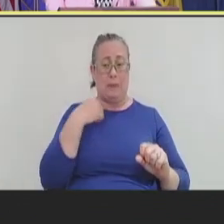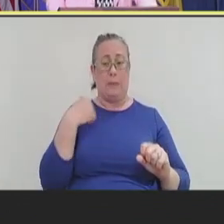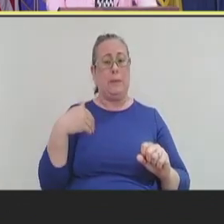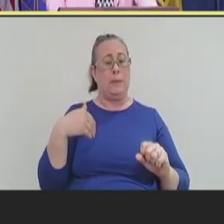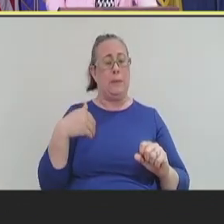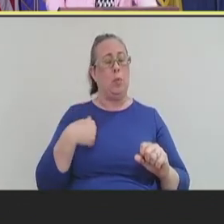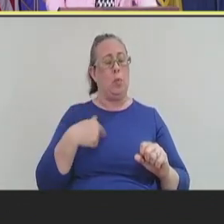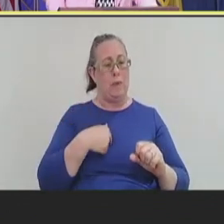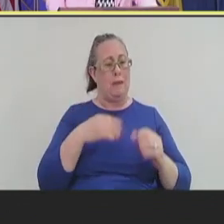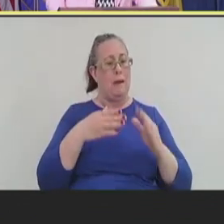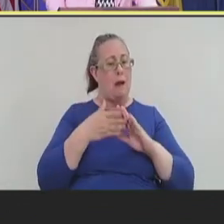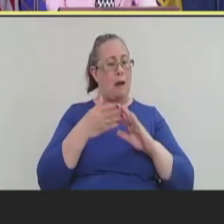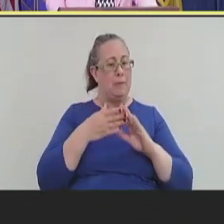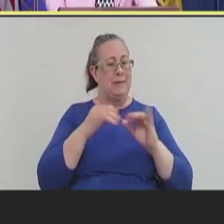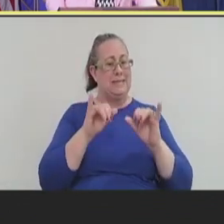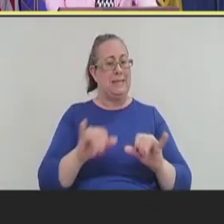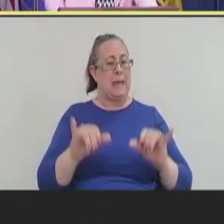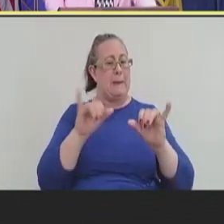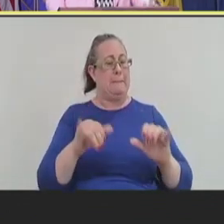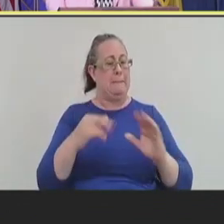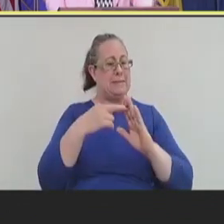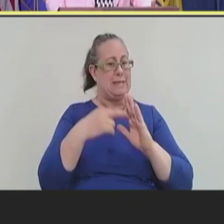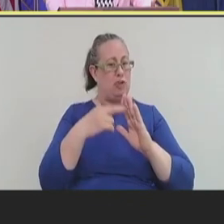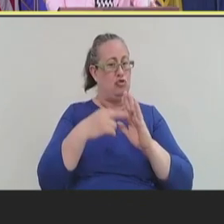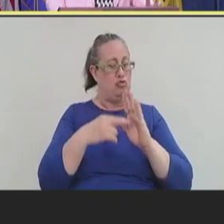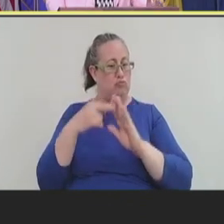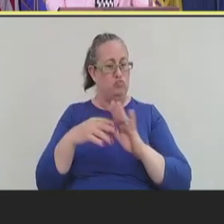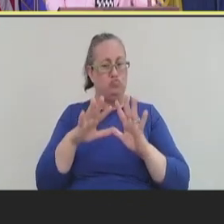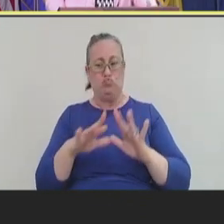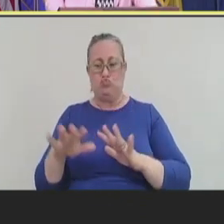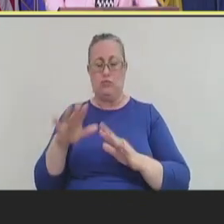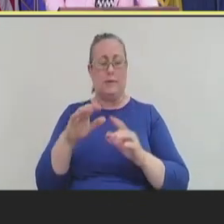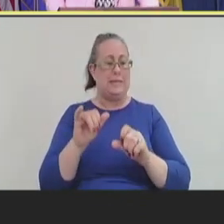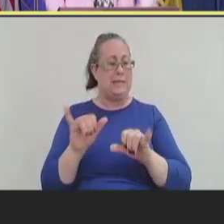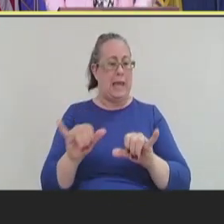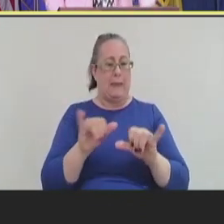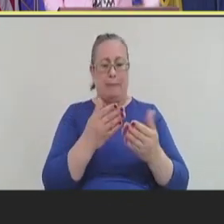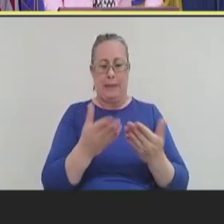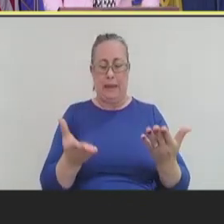of standards and we're doing the same thing where we can outside of policy?"